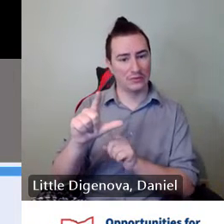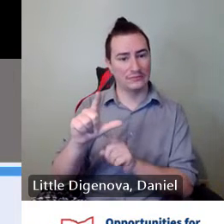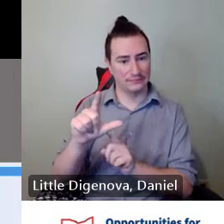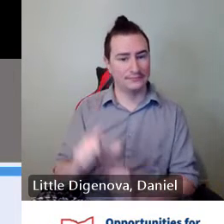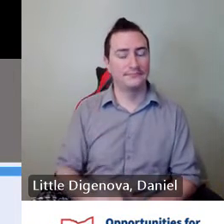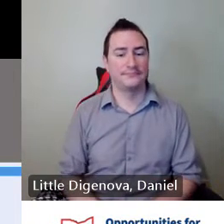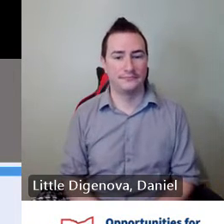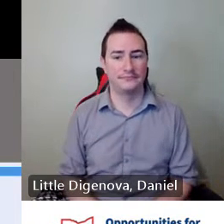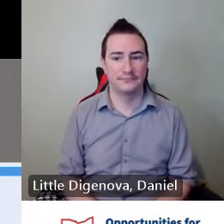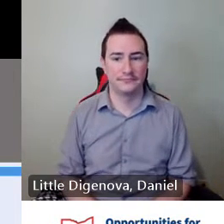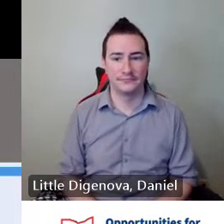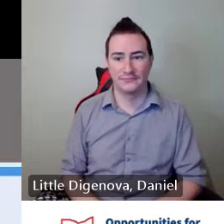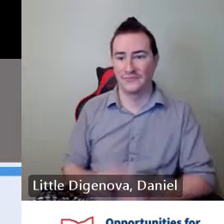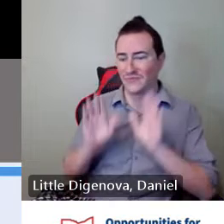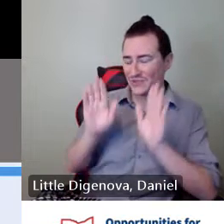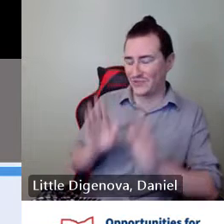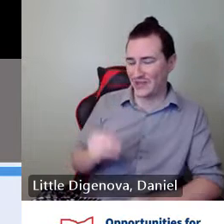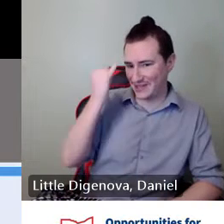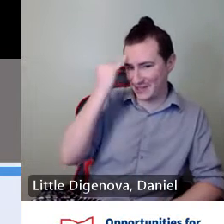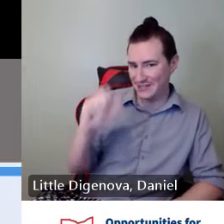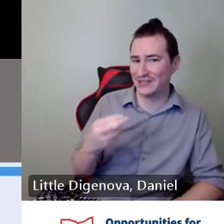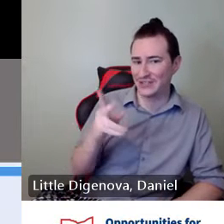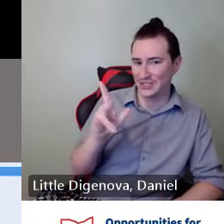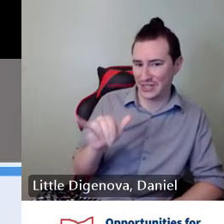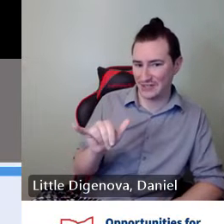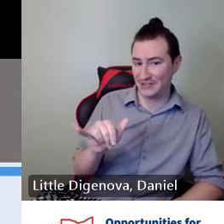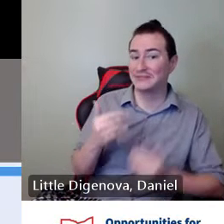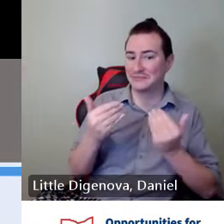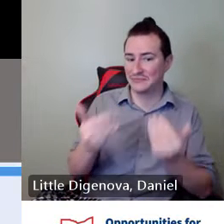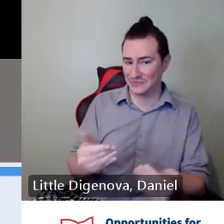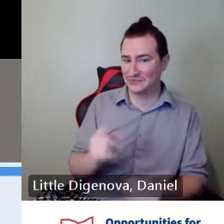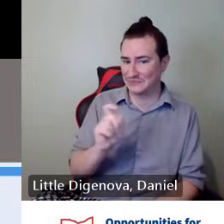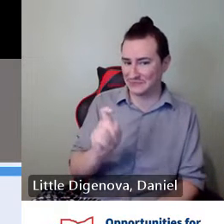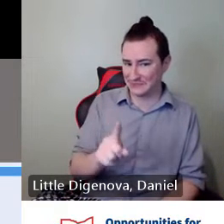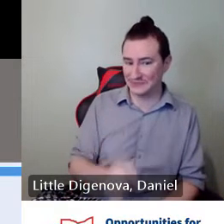Let's hear the question. Shelly: The first question for our audience is: